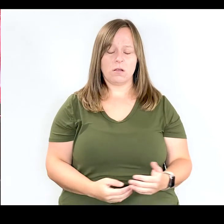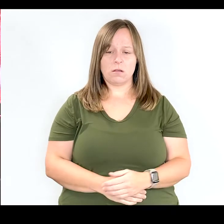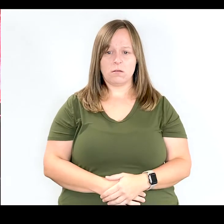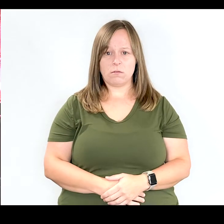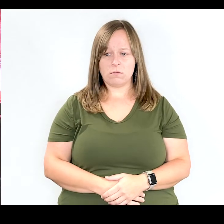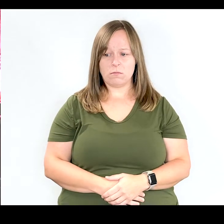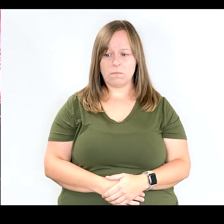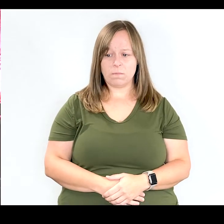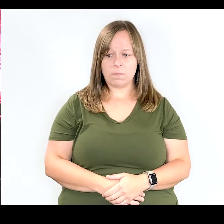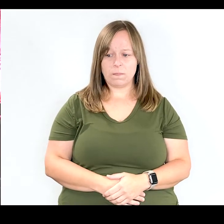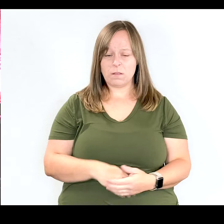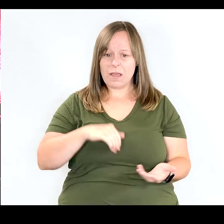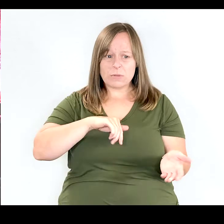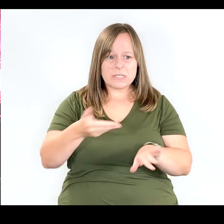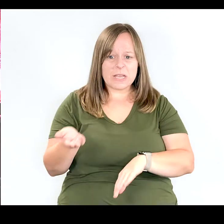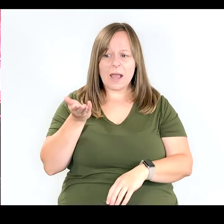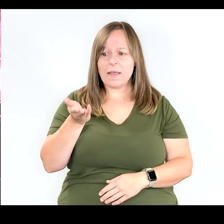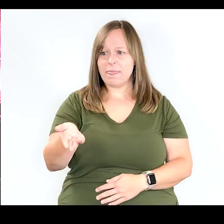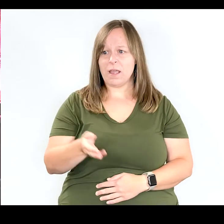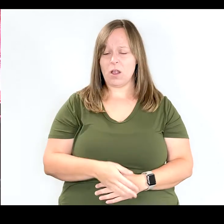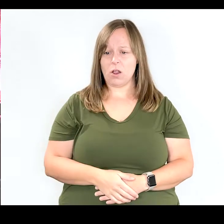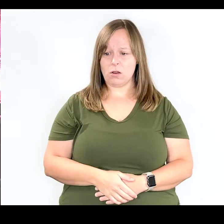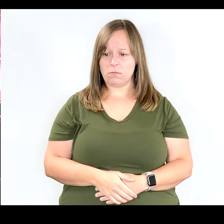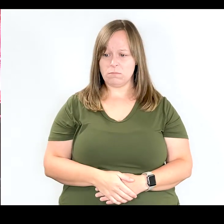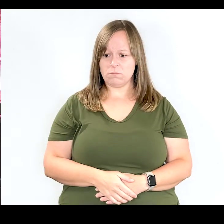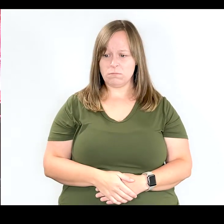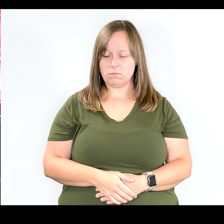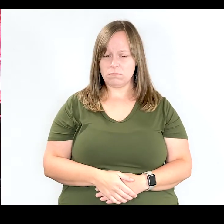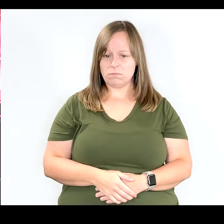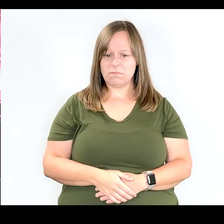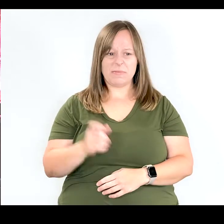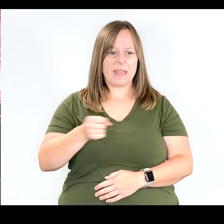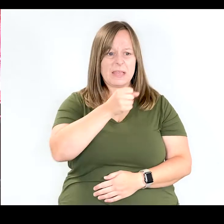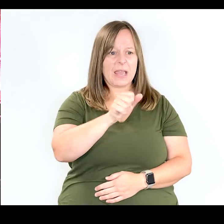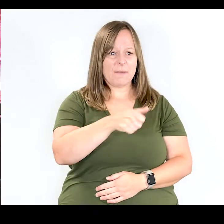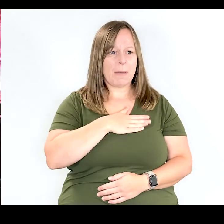She says she was dying there because she could not sleep. They put her in a chair. [SPEAKING IN HAITIAN CREOLE]